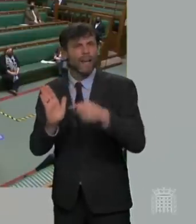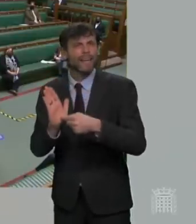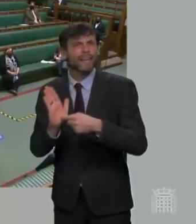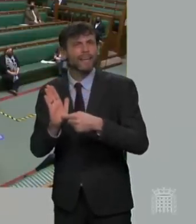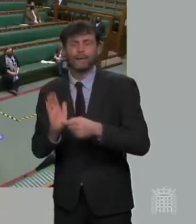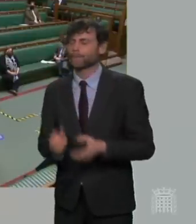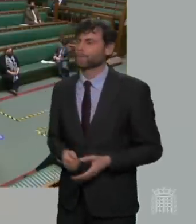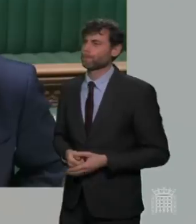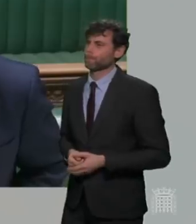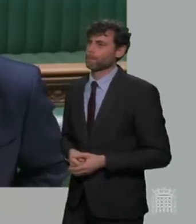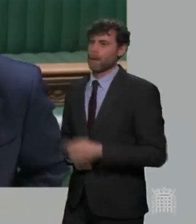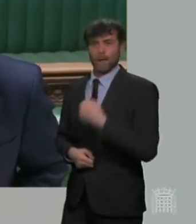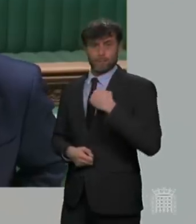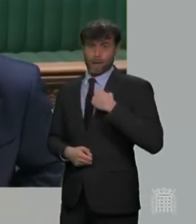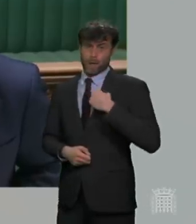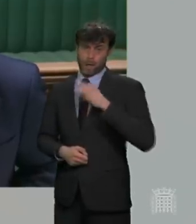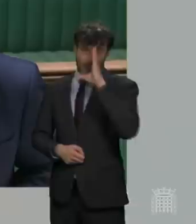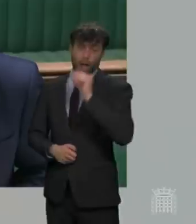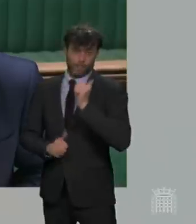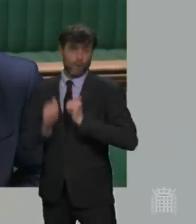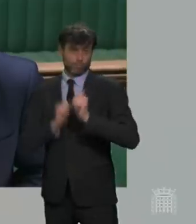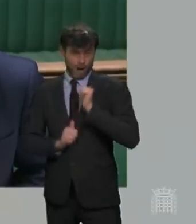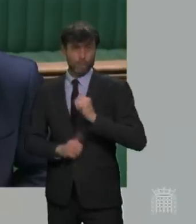I am proud of what the Government have done to increase the wages of